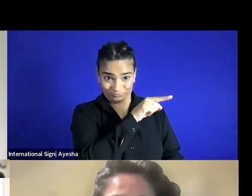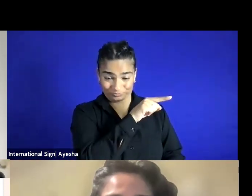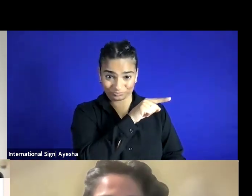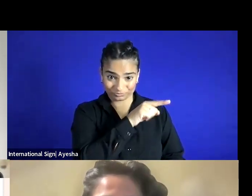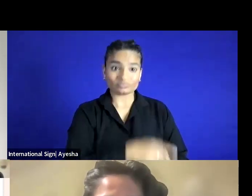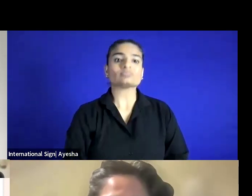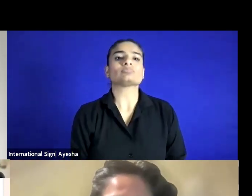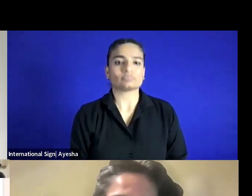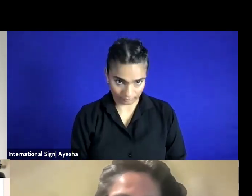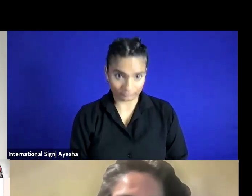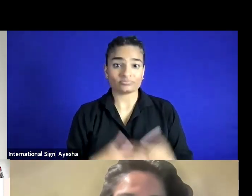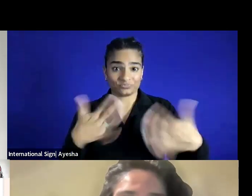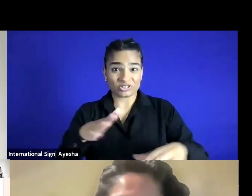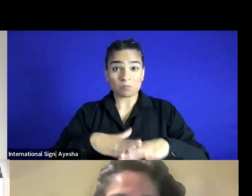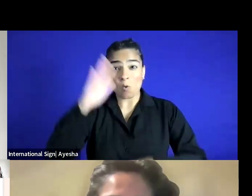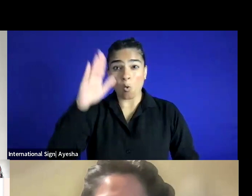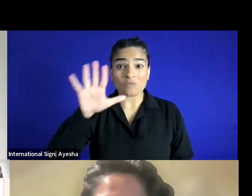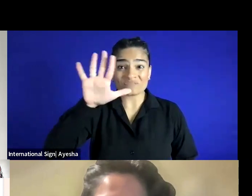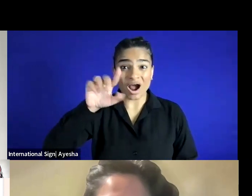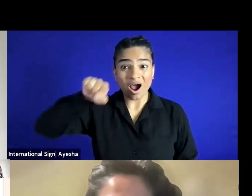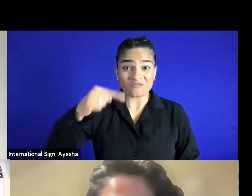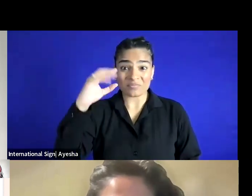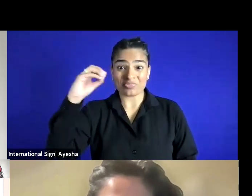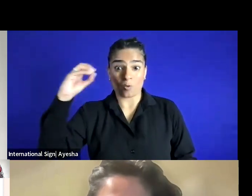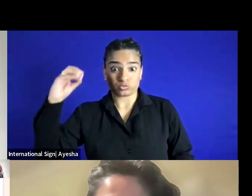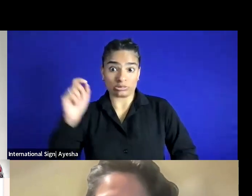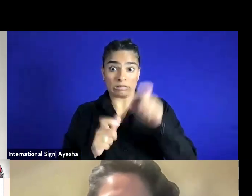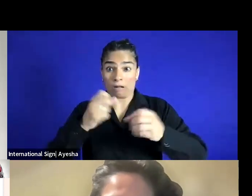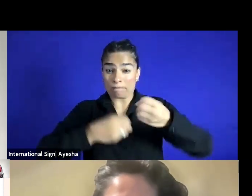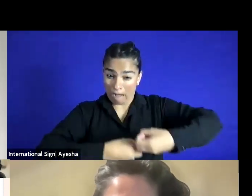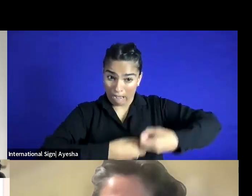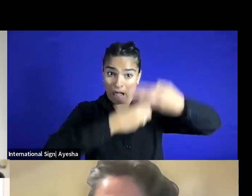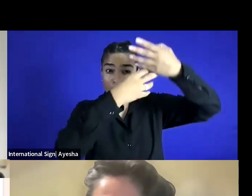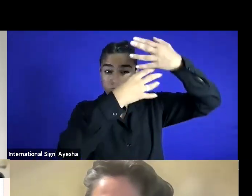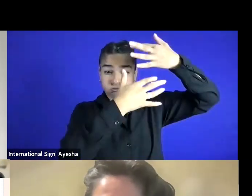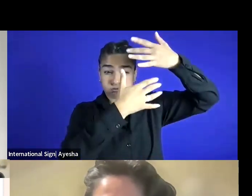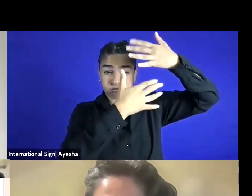And it's yes, yes, it's quite a good full of connection. Right? Yeah.